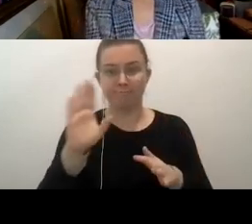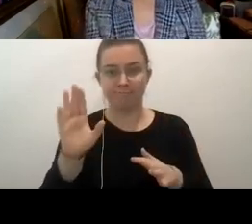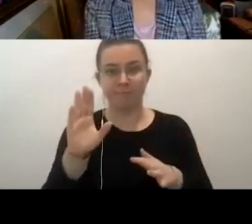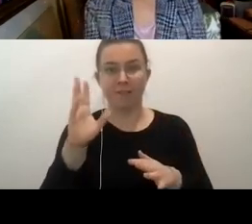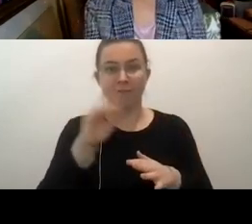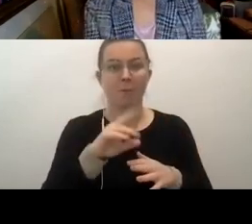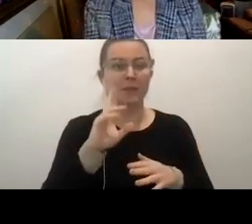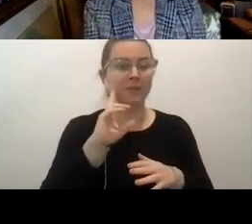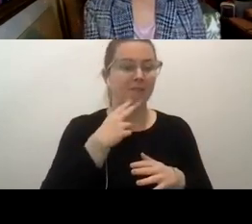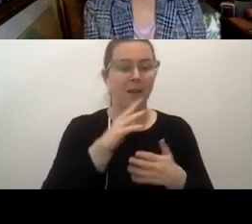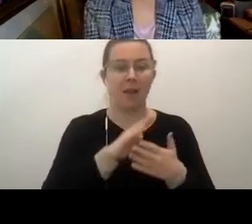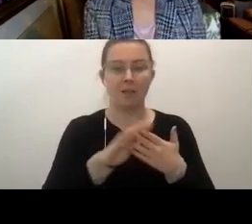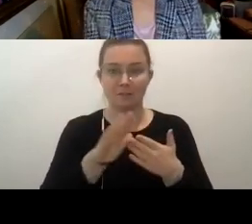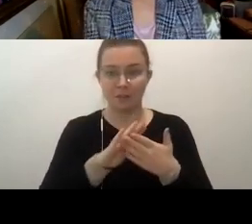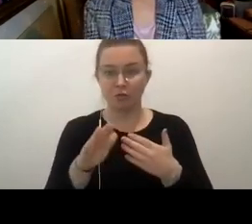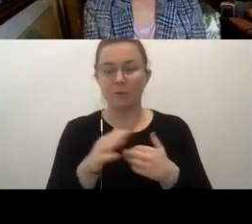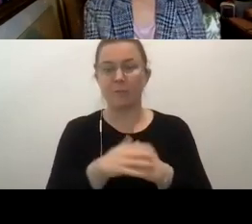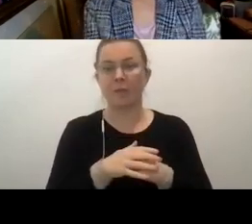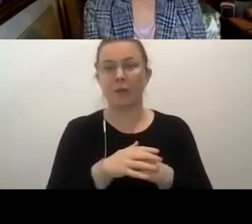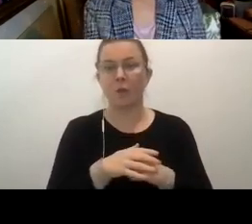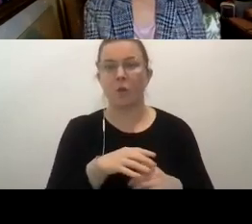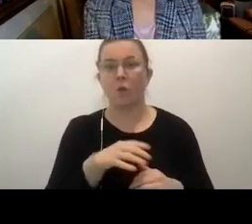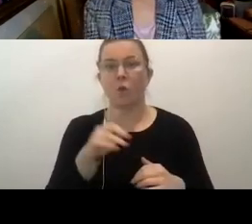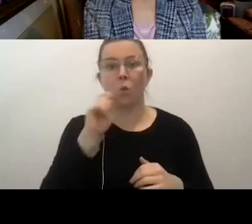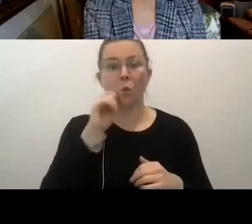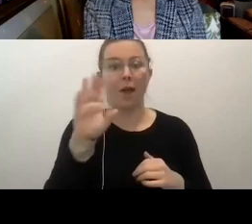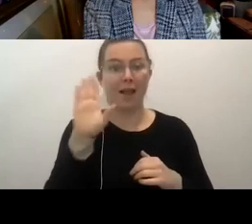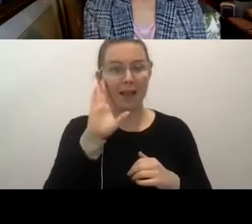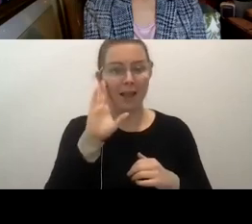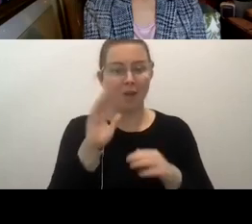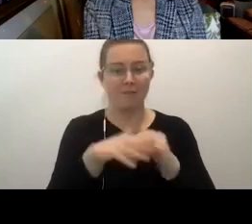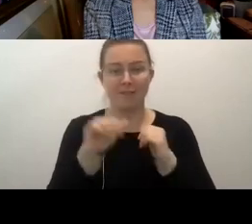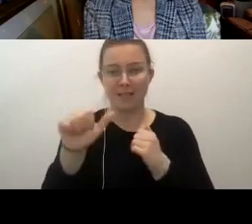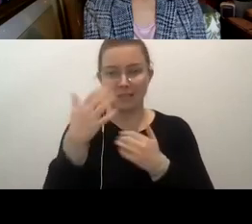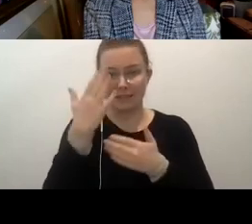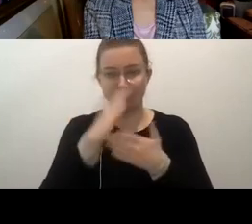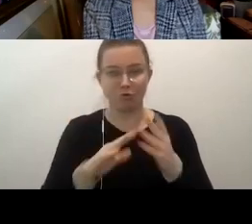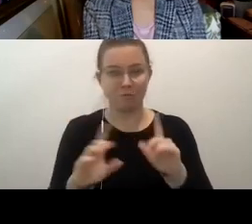of hearing community and we'll be hearing what their experience has been like and their